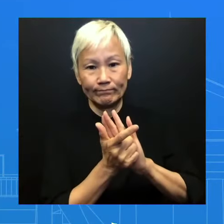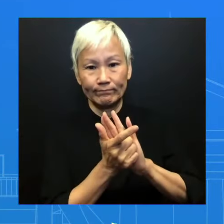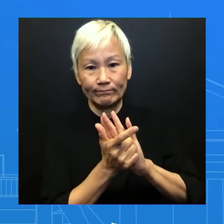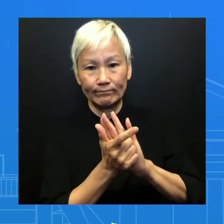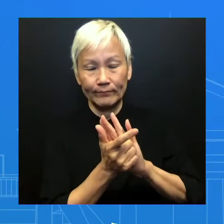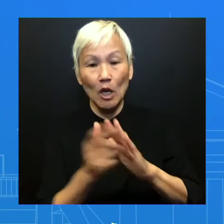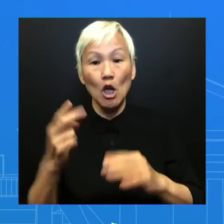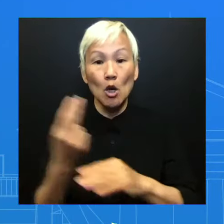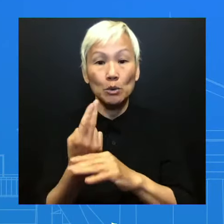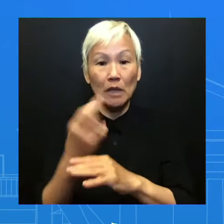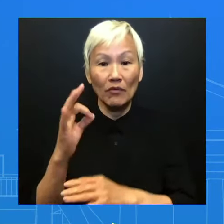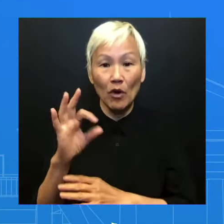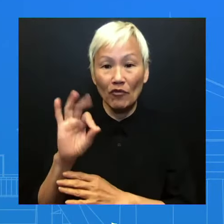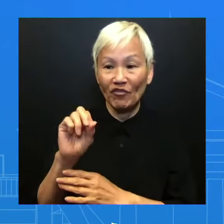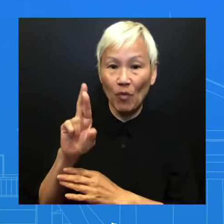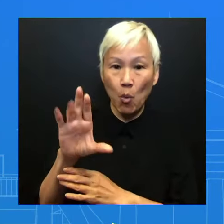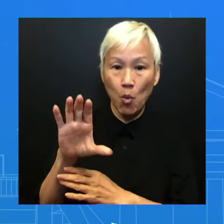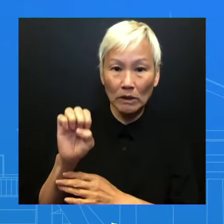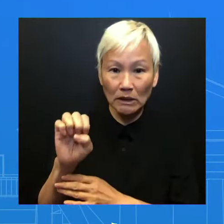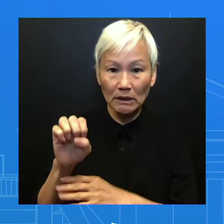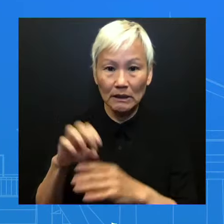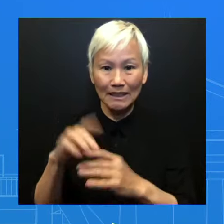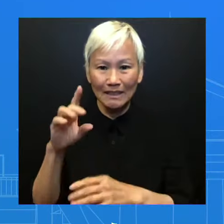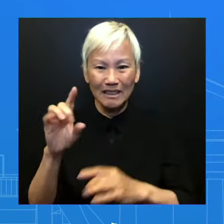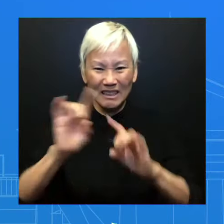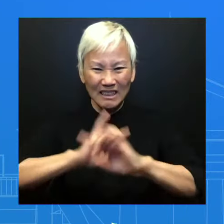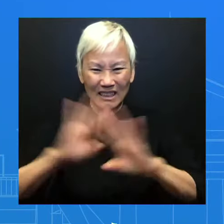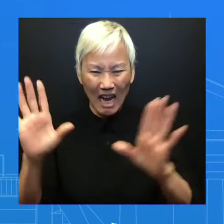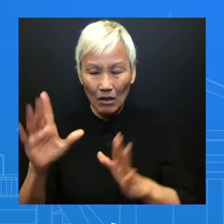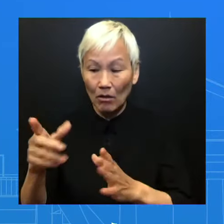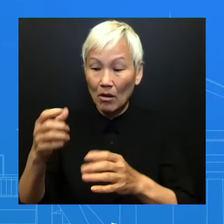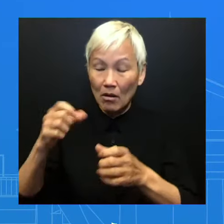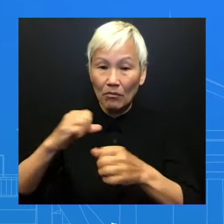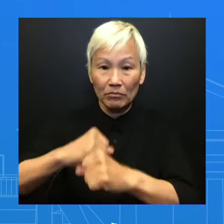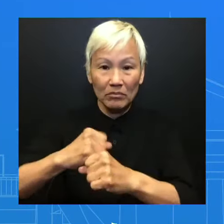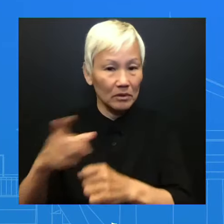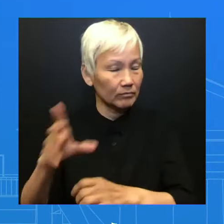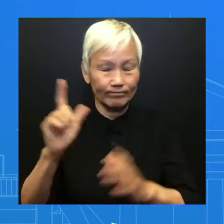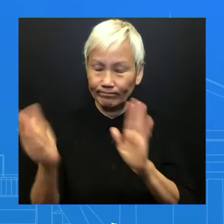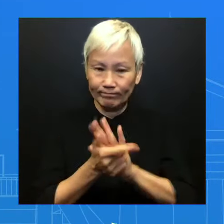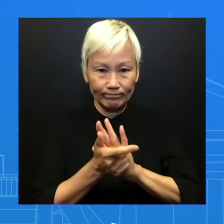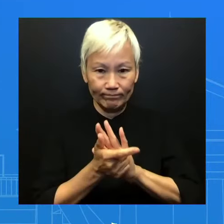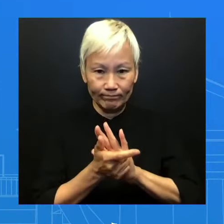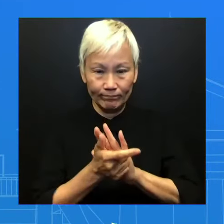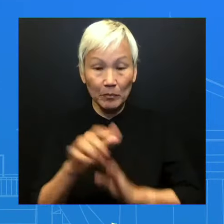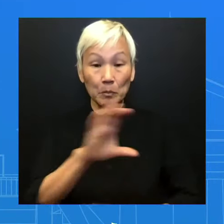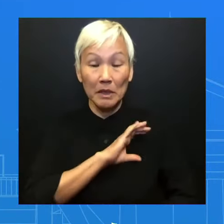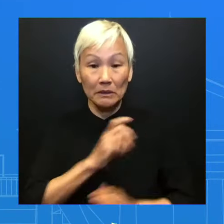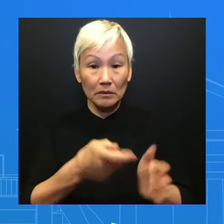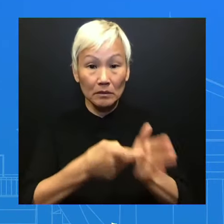improving access to body-worn camera recordings, and requiring officer training on de-escalation